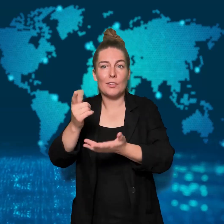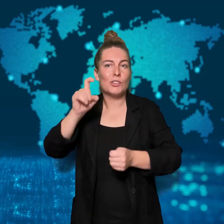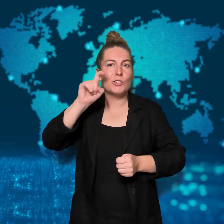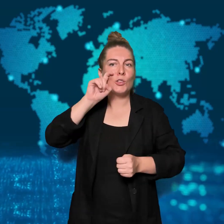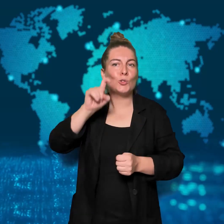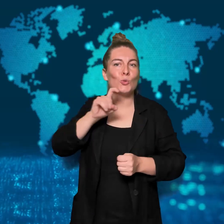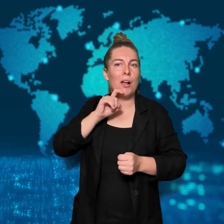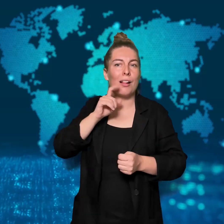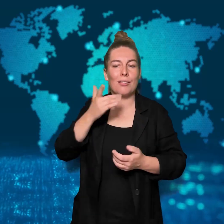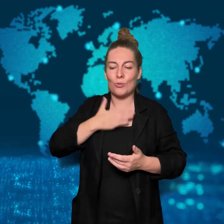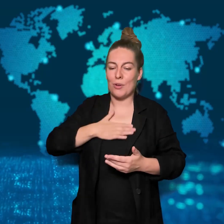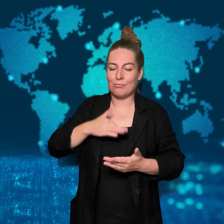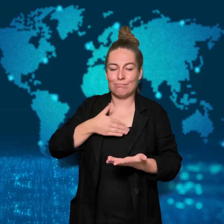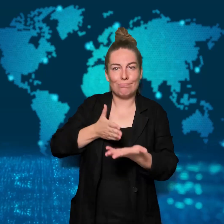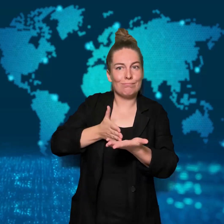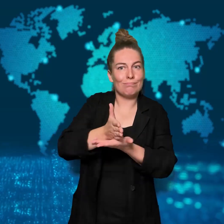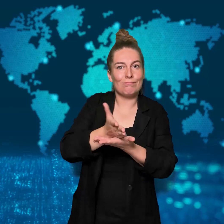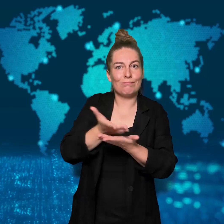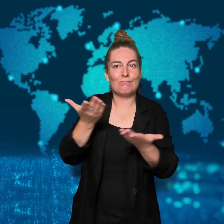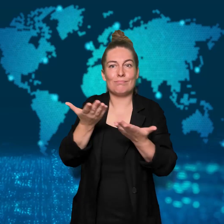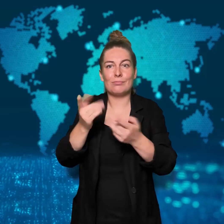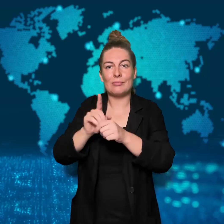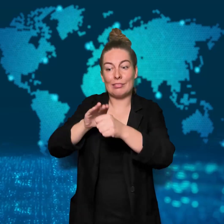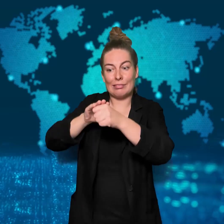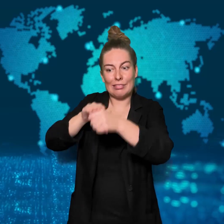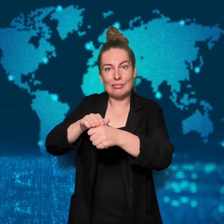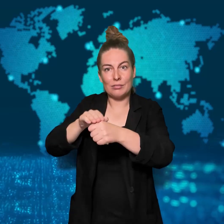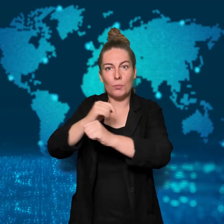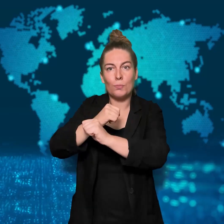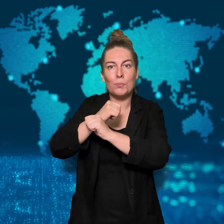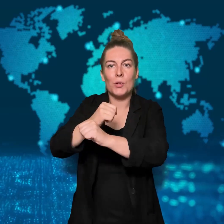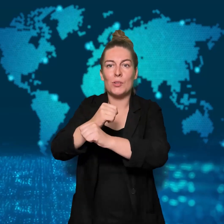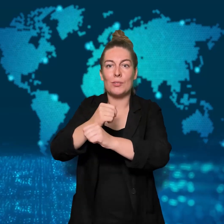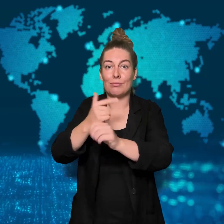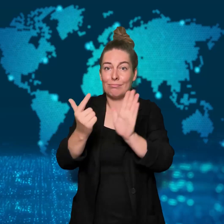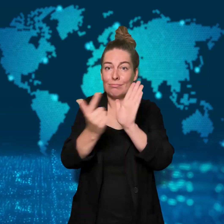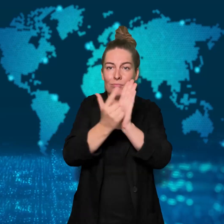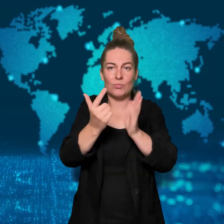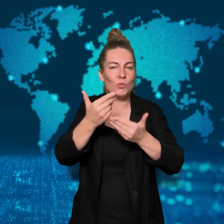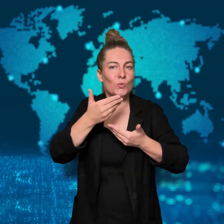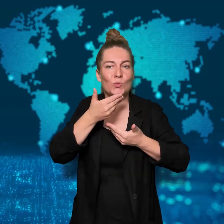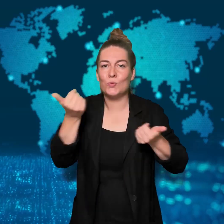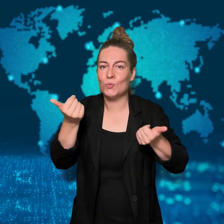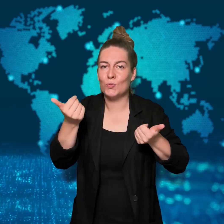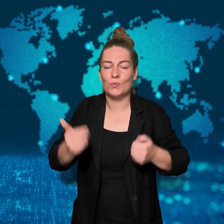and that professional accounts have supervised their finances.